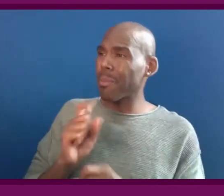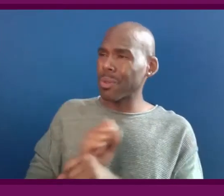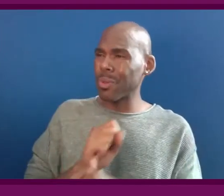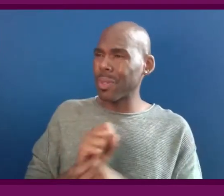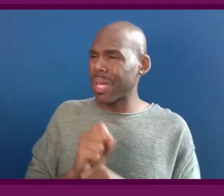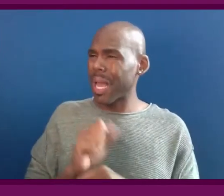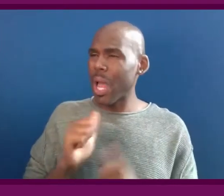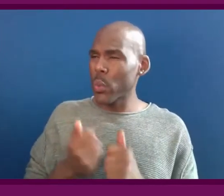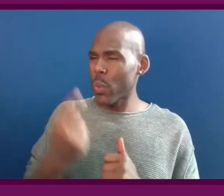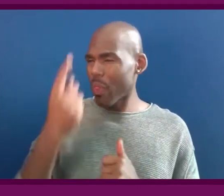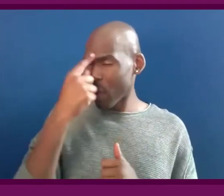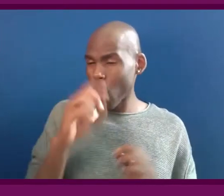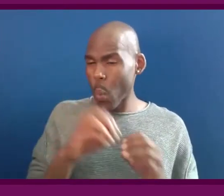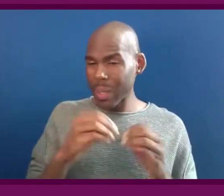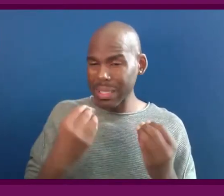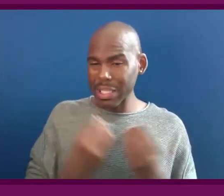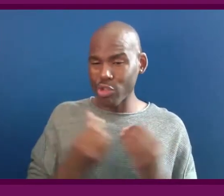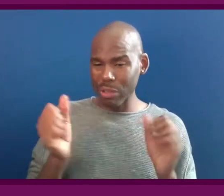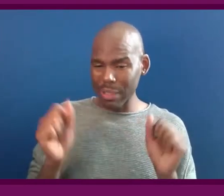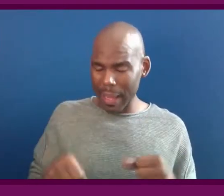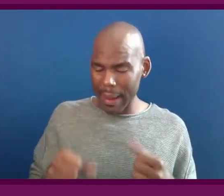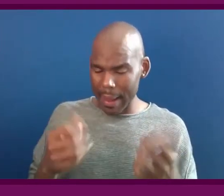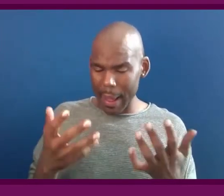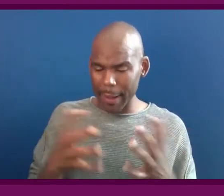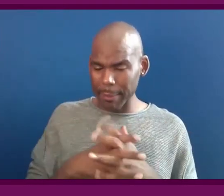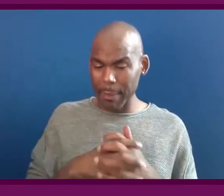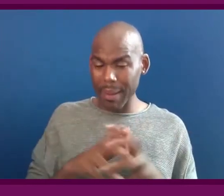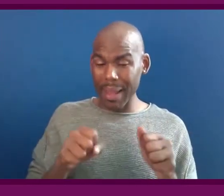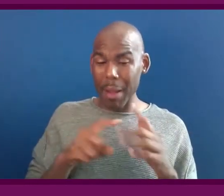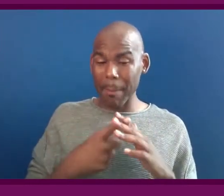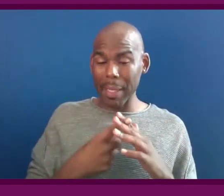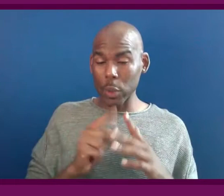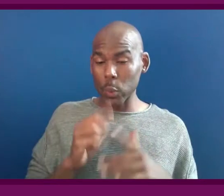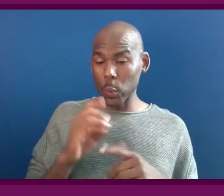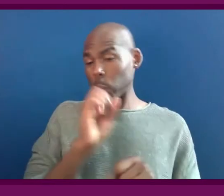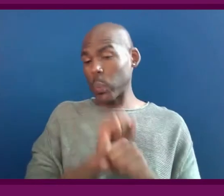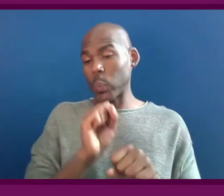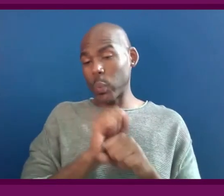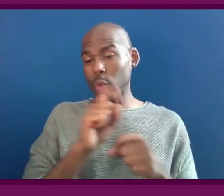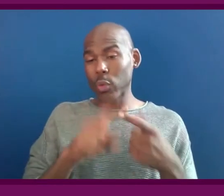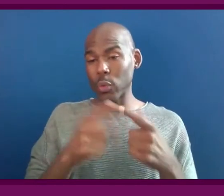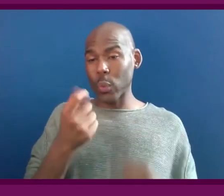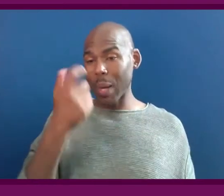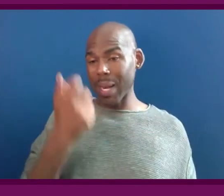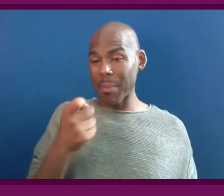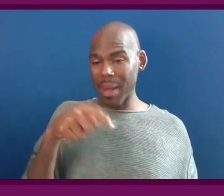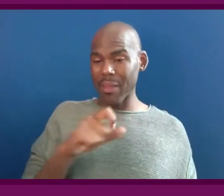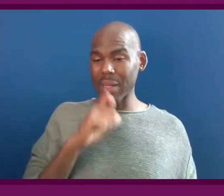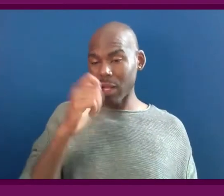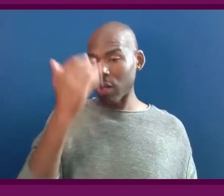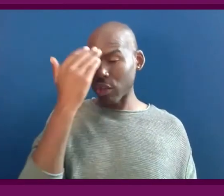And how do you think that organizations can begin to work to eliminate this unconscious